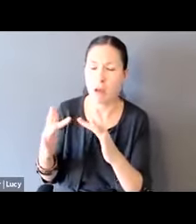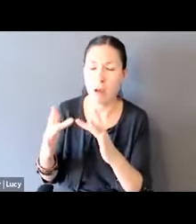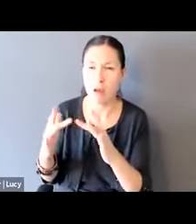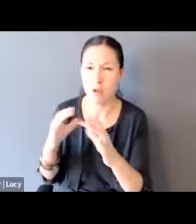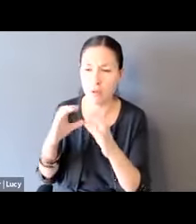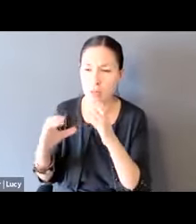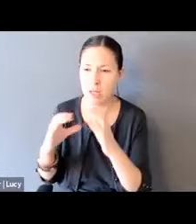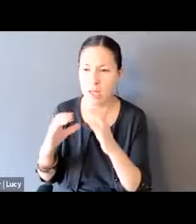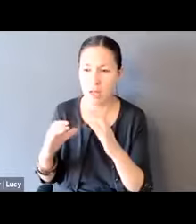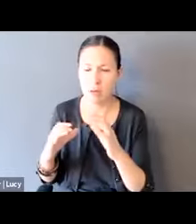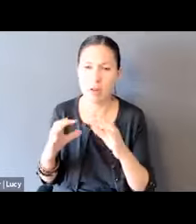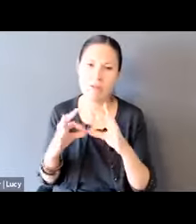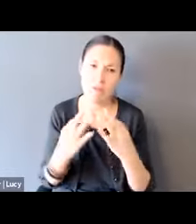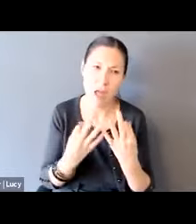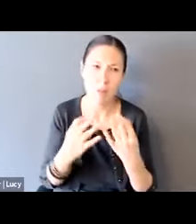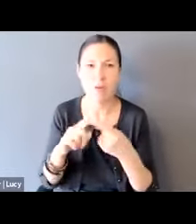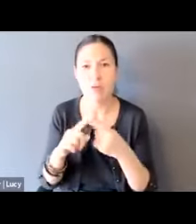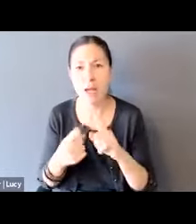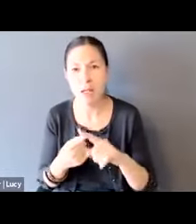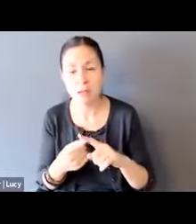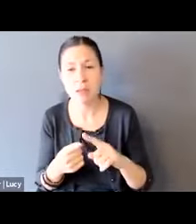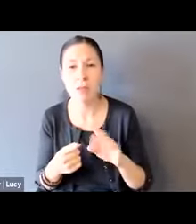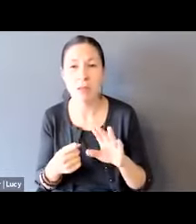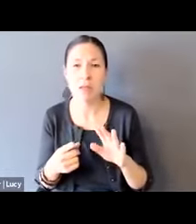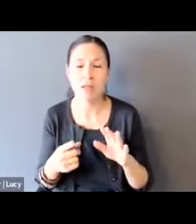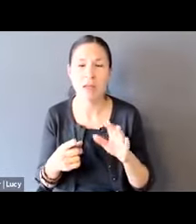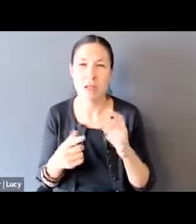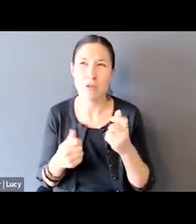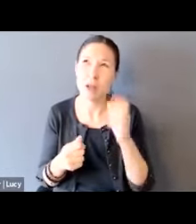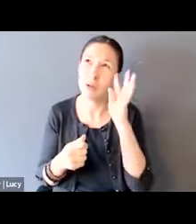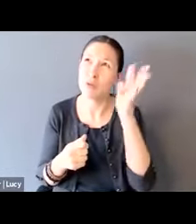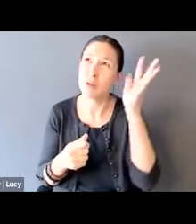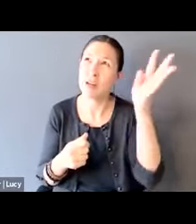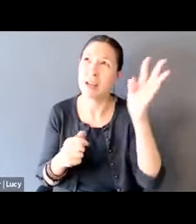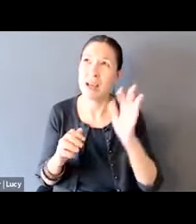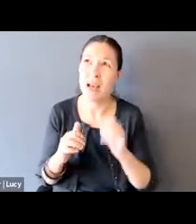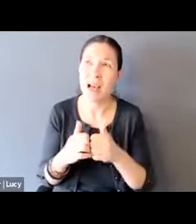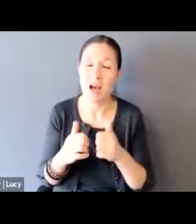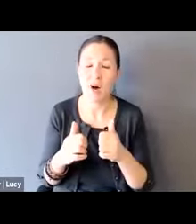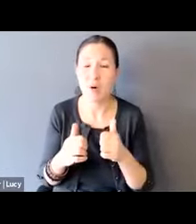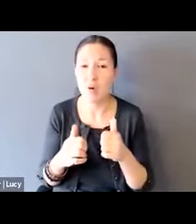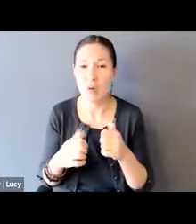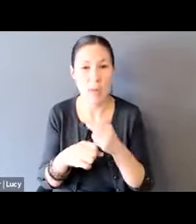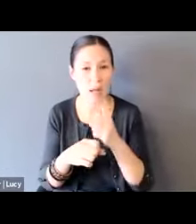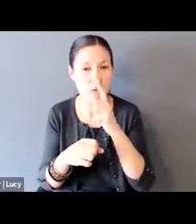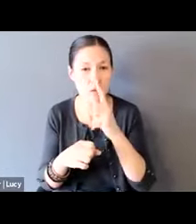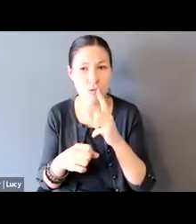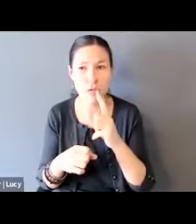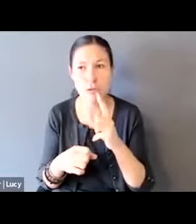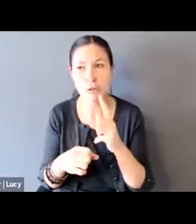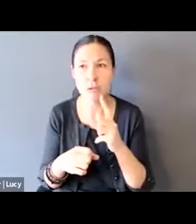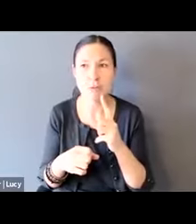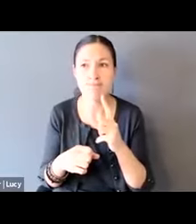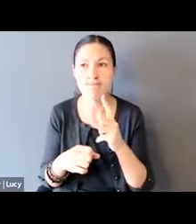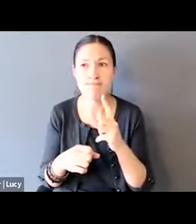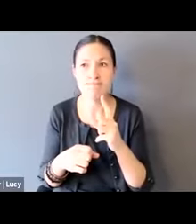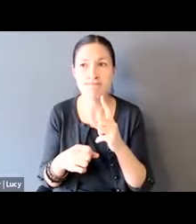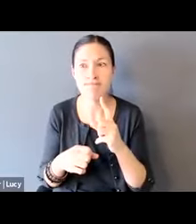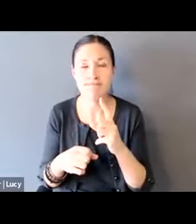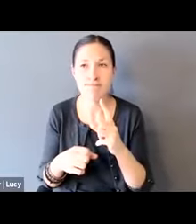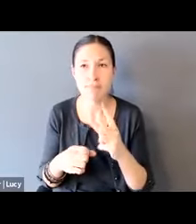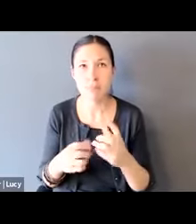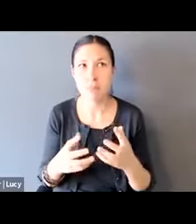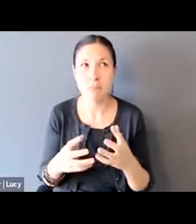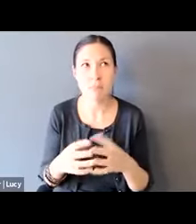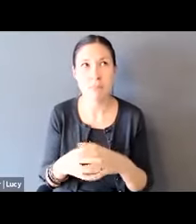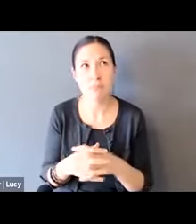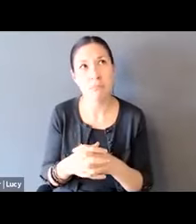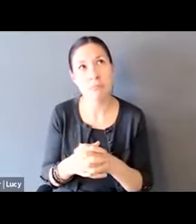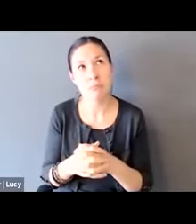We just need to be creative about finding ways to do it, in a way that is not putting